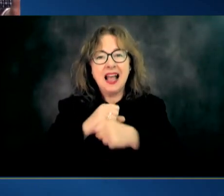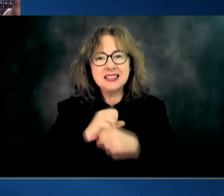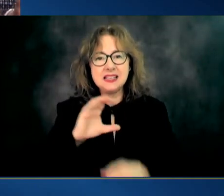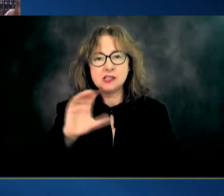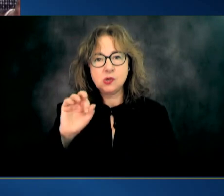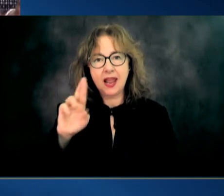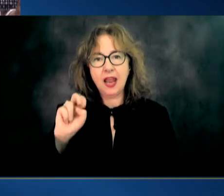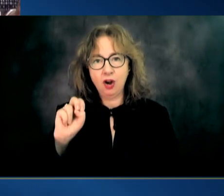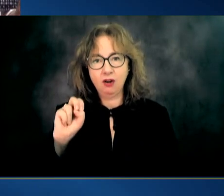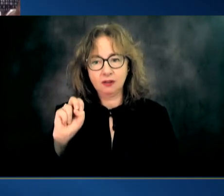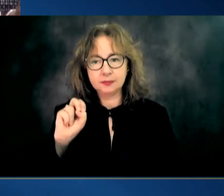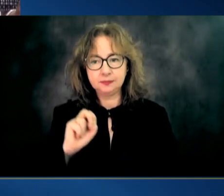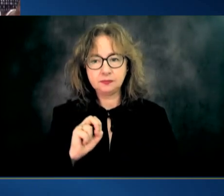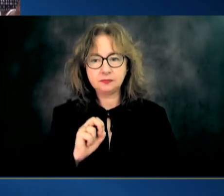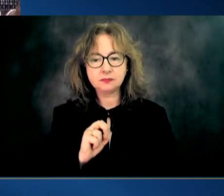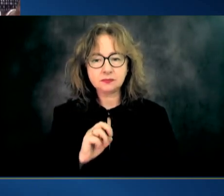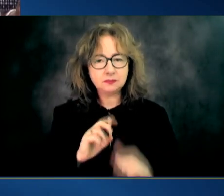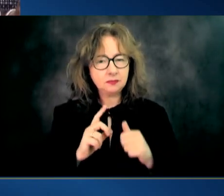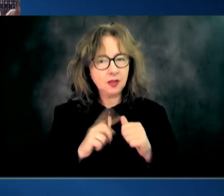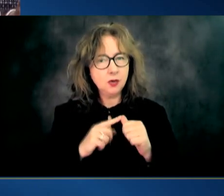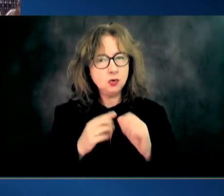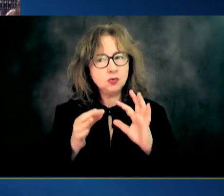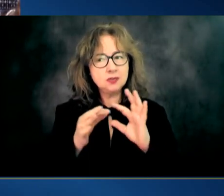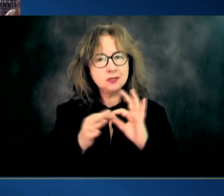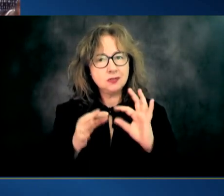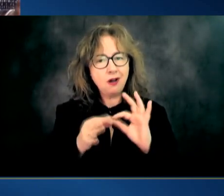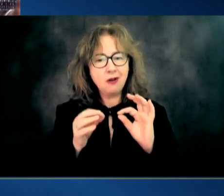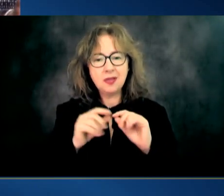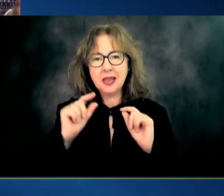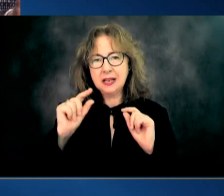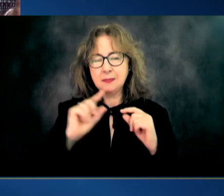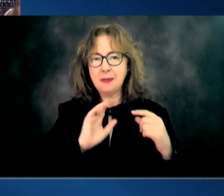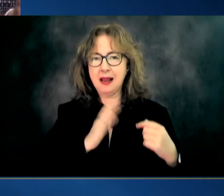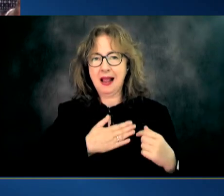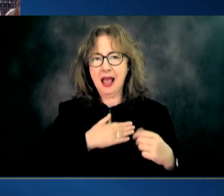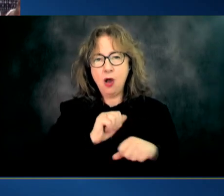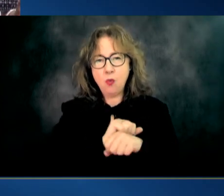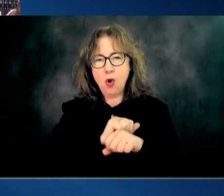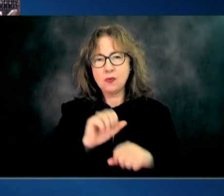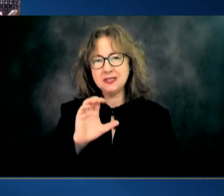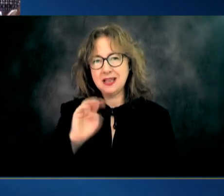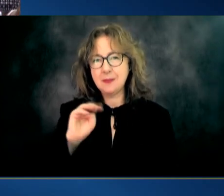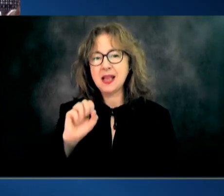I'd like to start by sharing a bit about what we've been up to at CMS. And then we'll go down